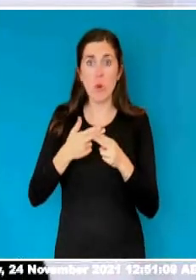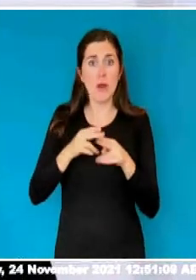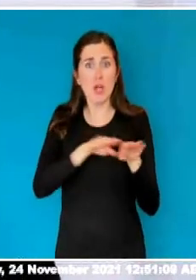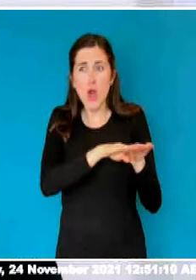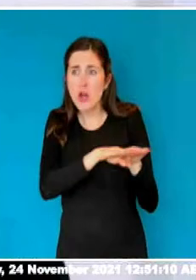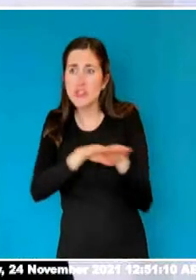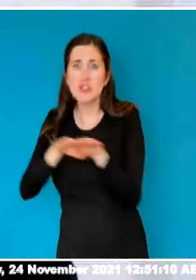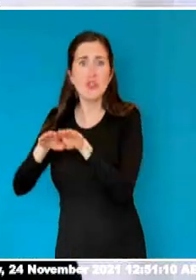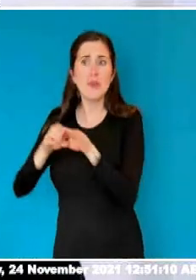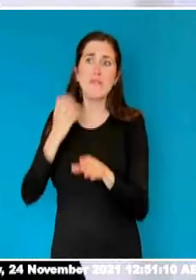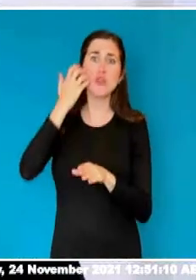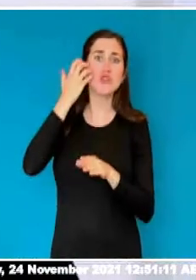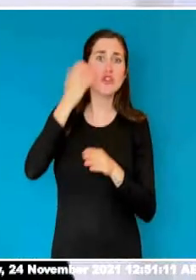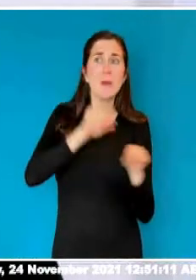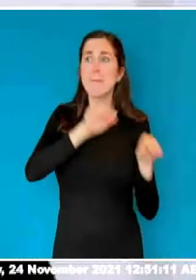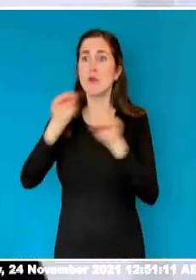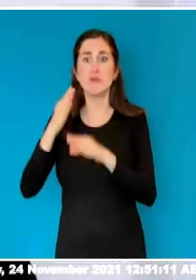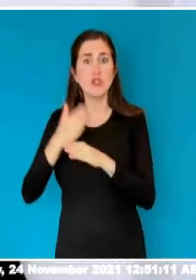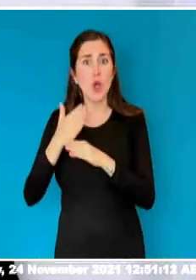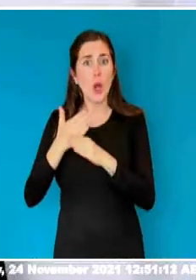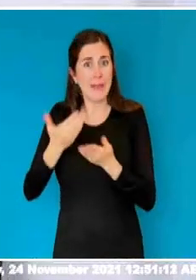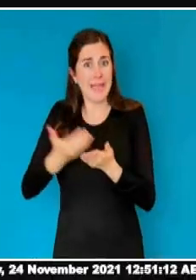So we do have passports.